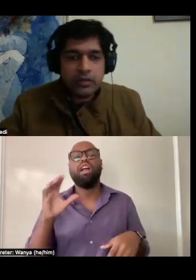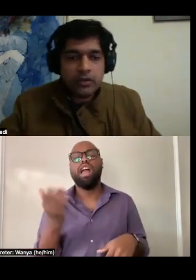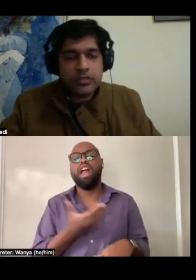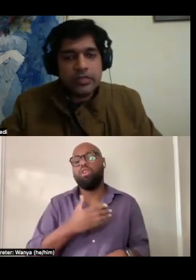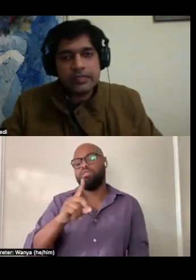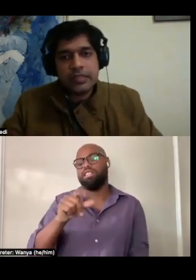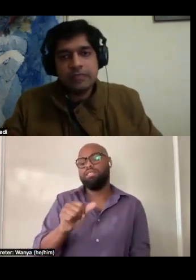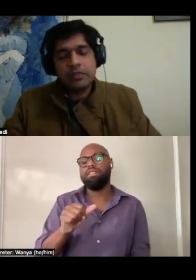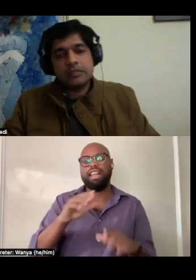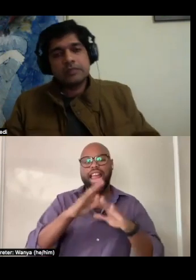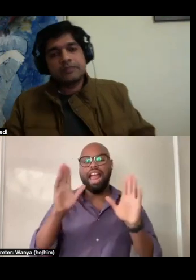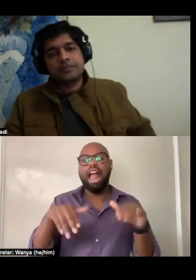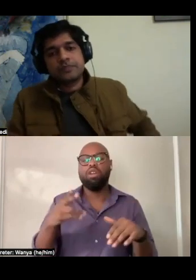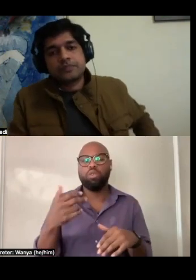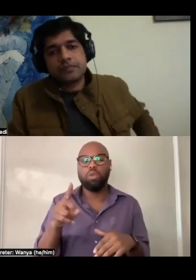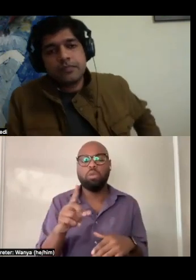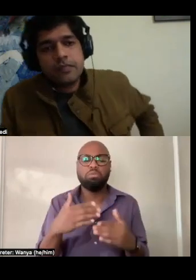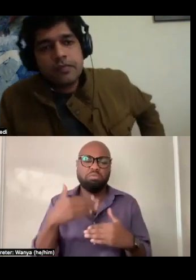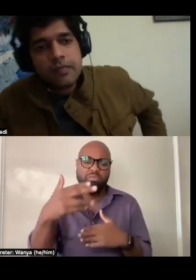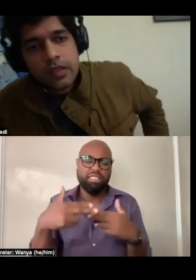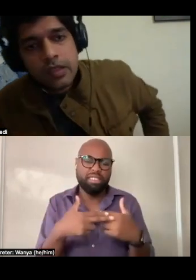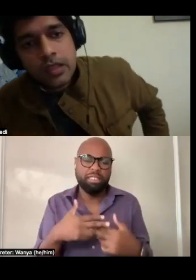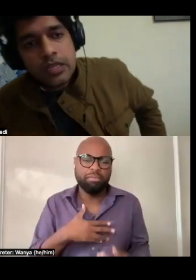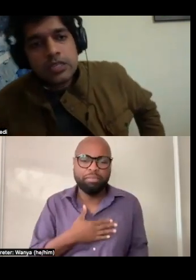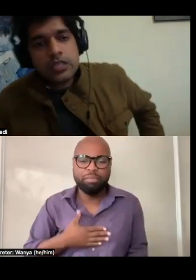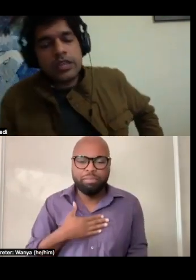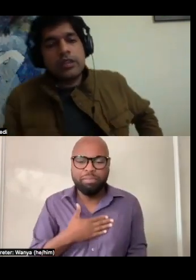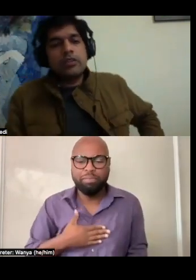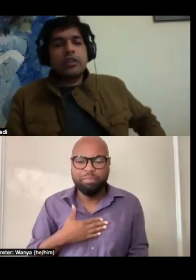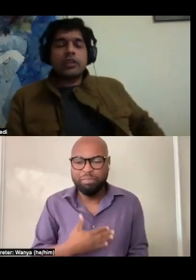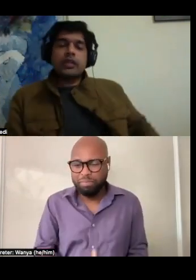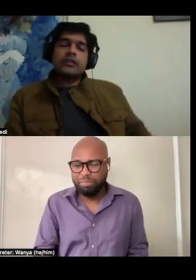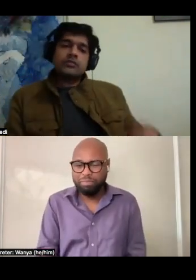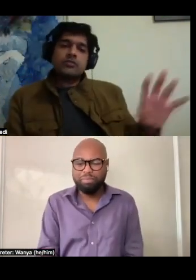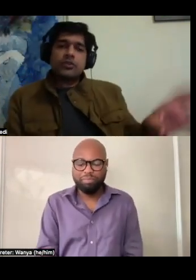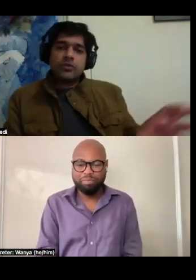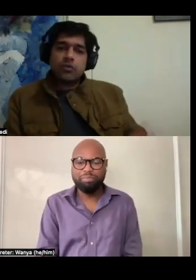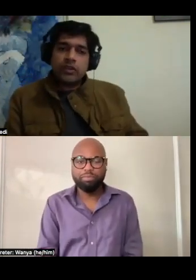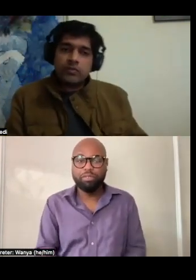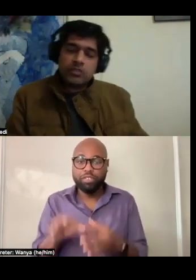Onto the next slide, please. In terms of control variables we